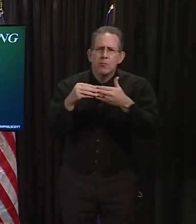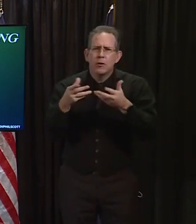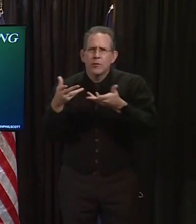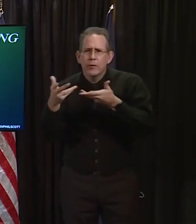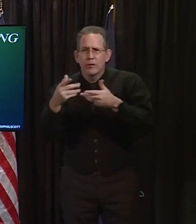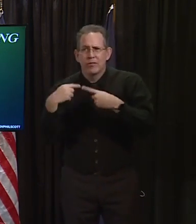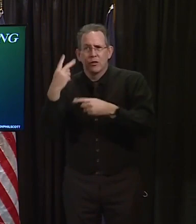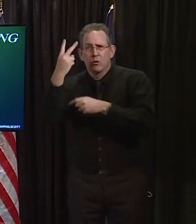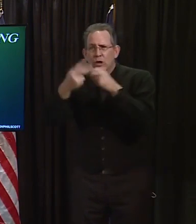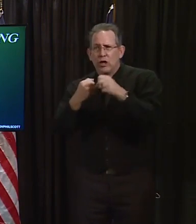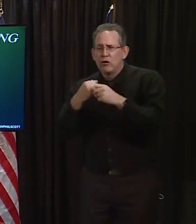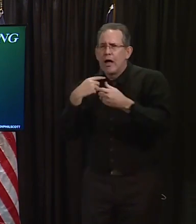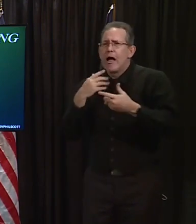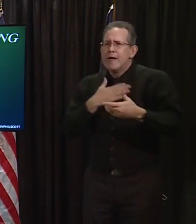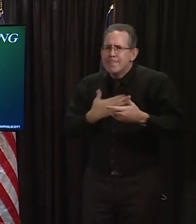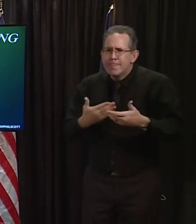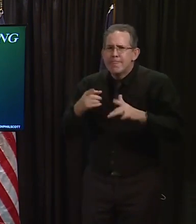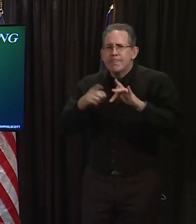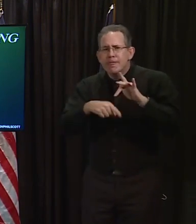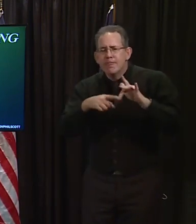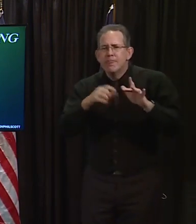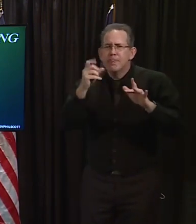that concludes my update. I'll now turn it over to dr levy.